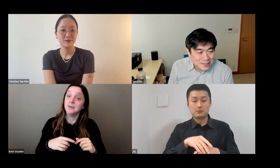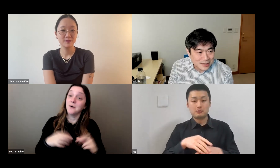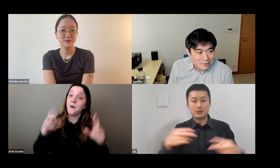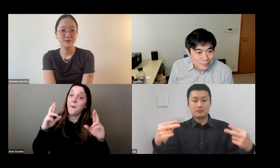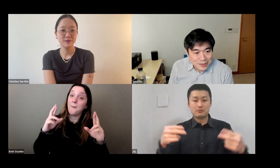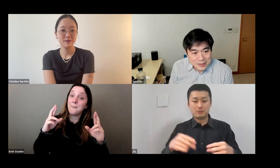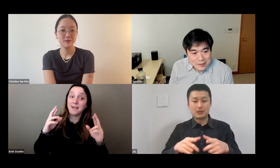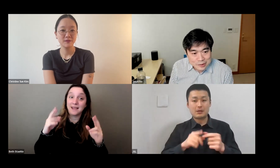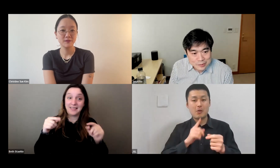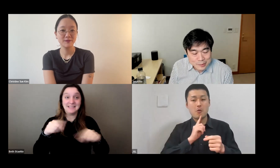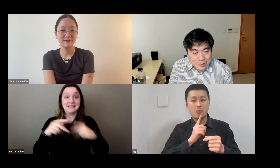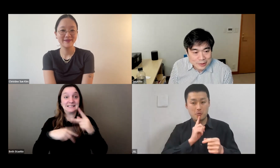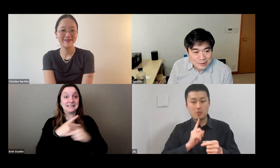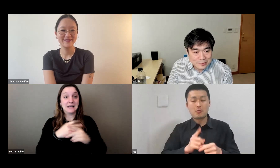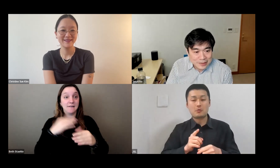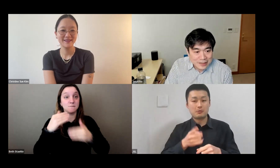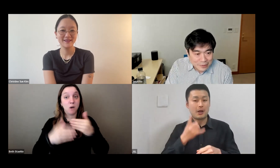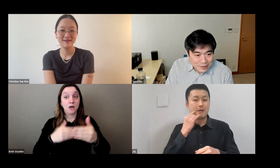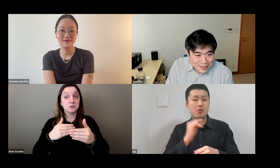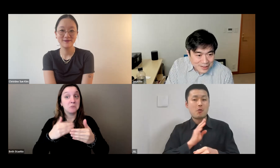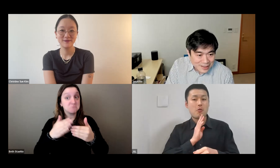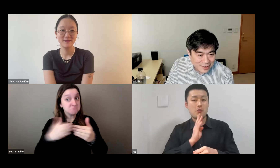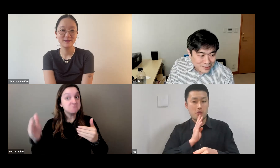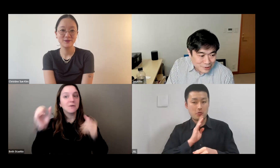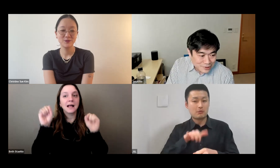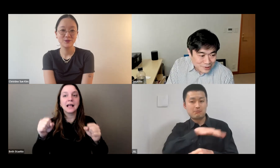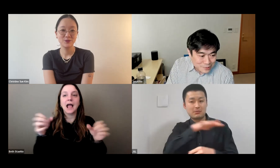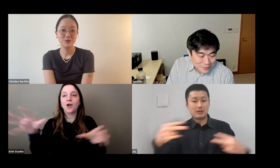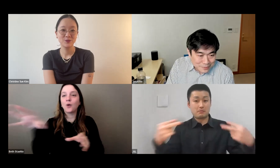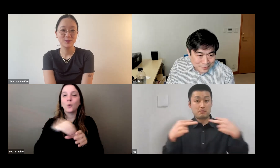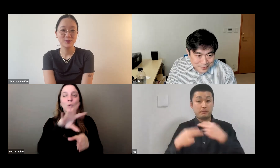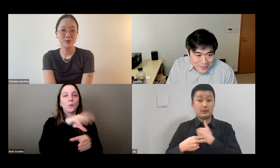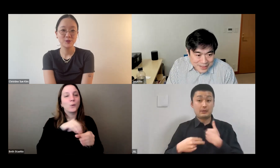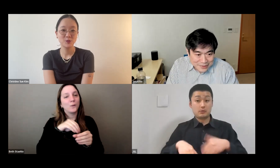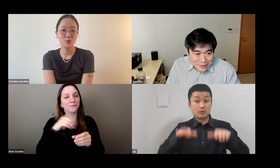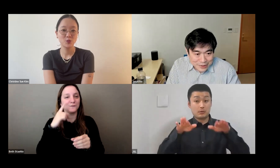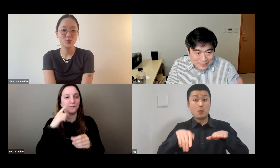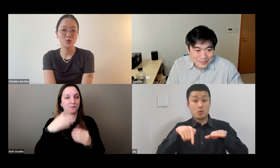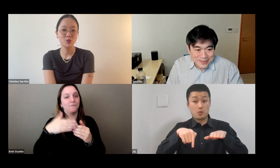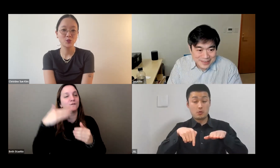kind of process to be more inclusive in other talks as well. Thank you. Sorry.